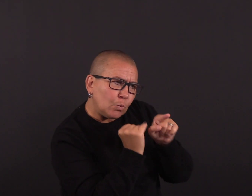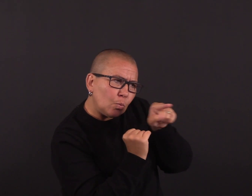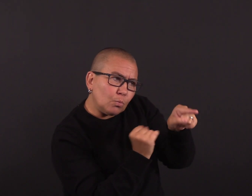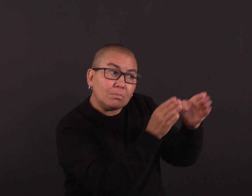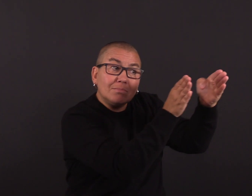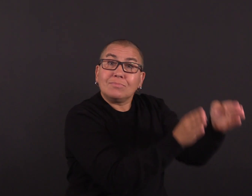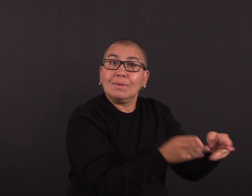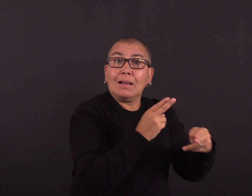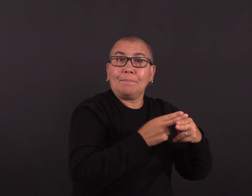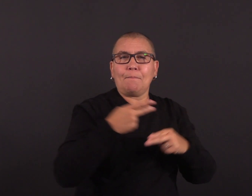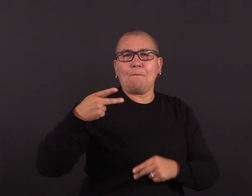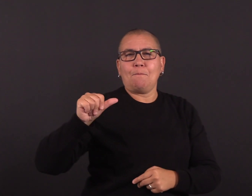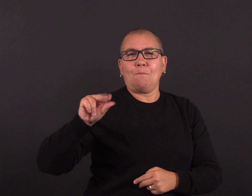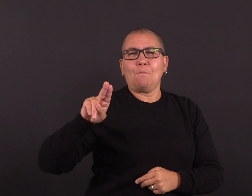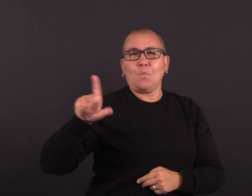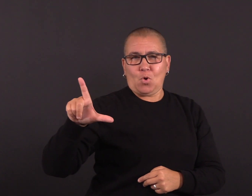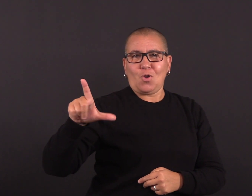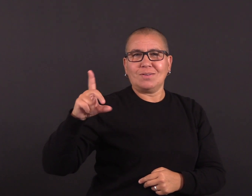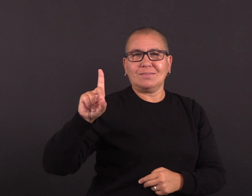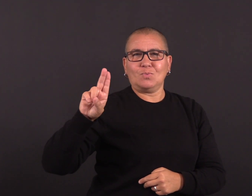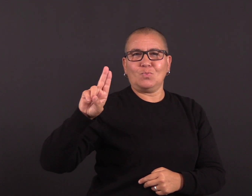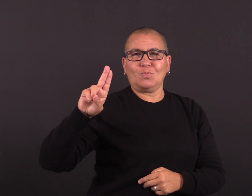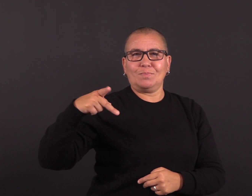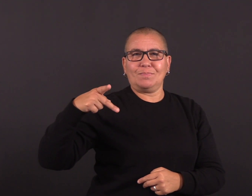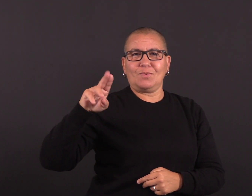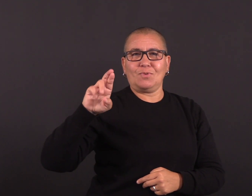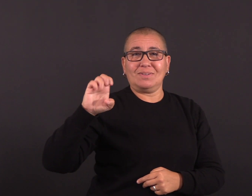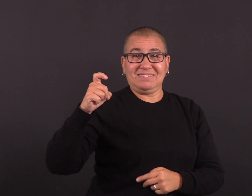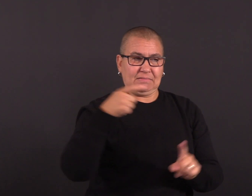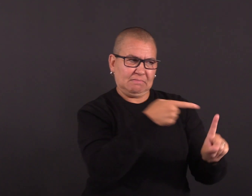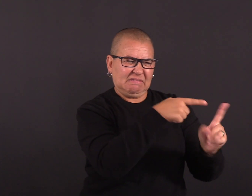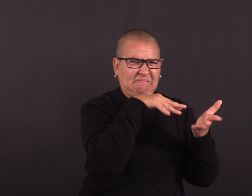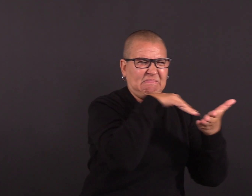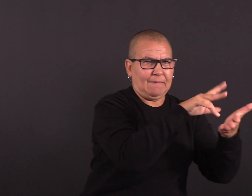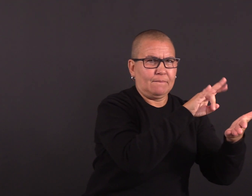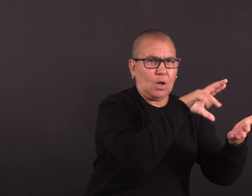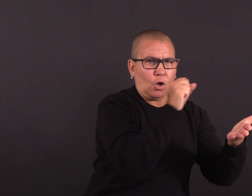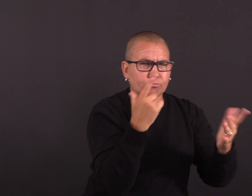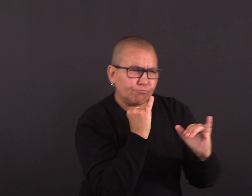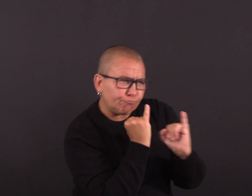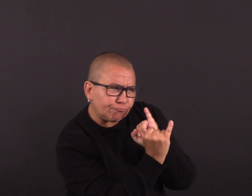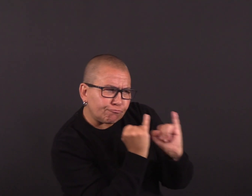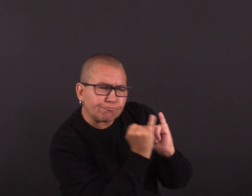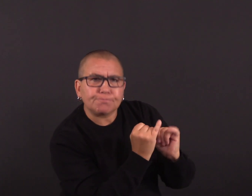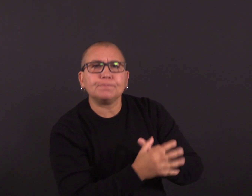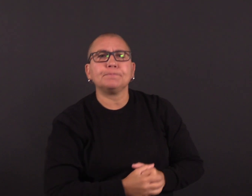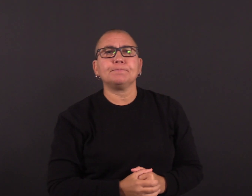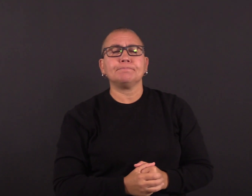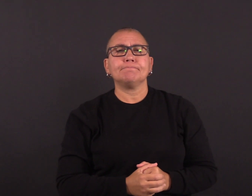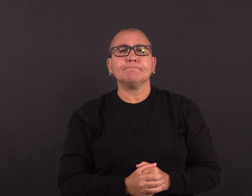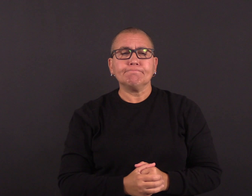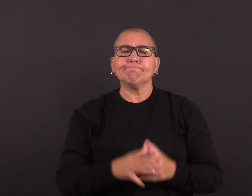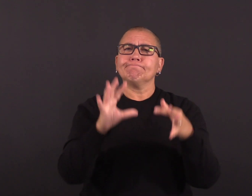might be enough to render the upcoming shots "a fairly poor match" if it circulates more widely.